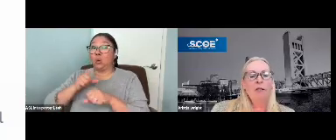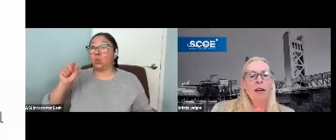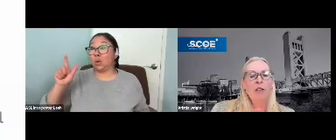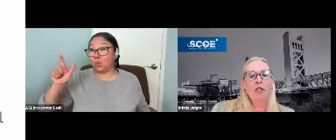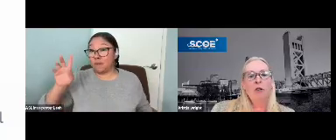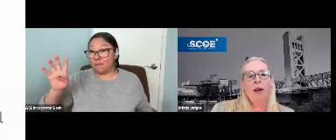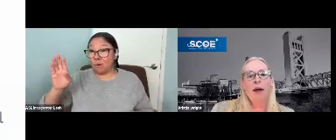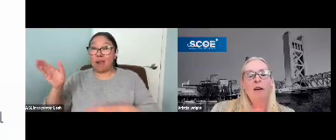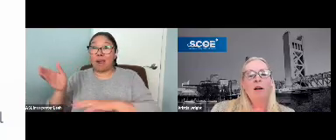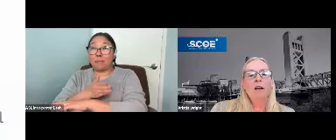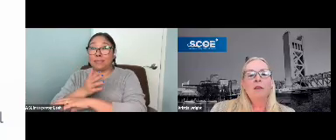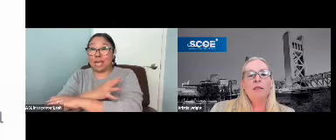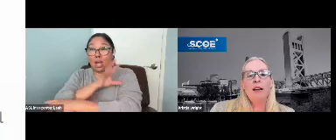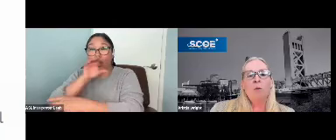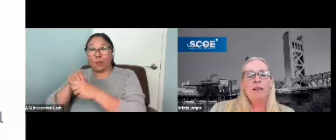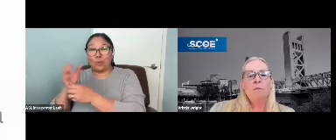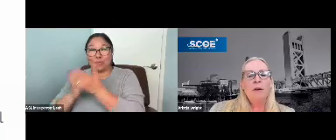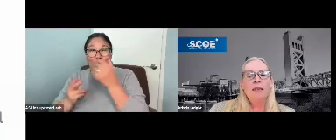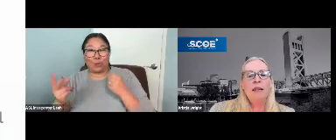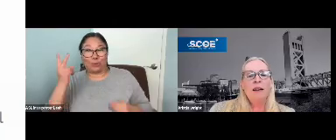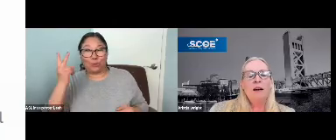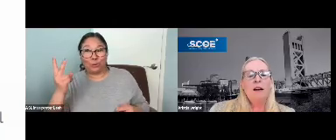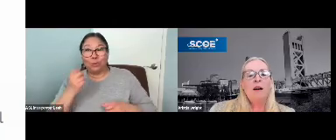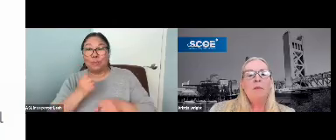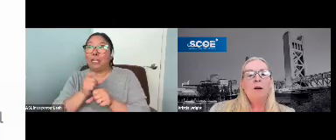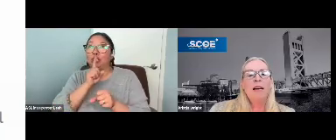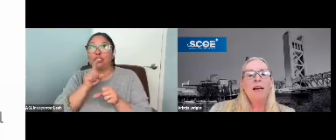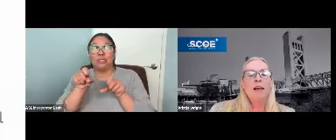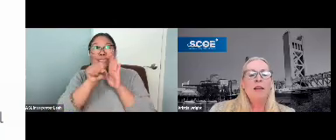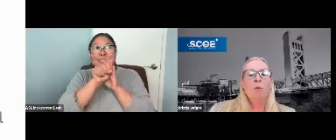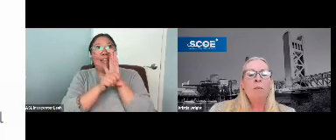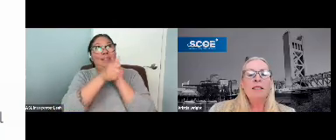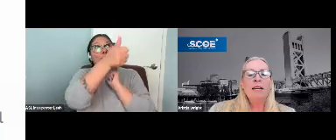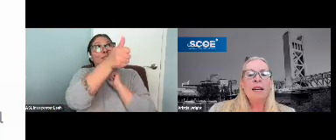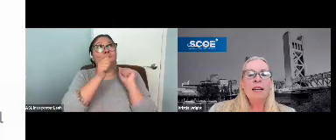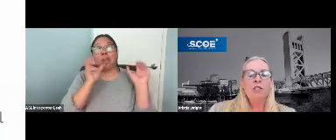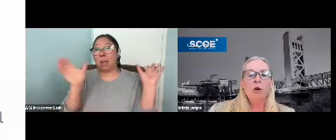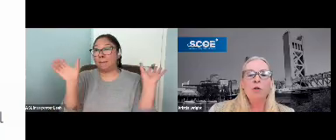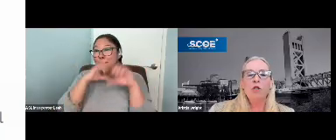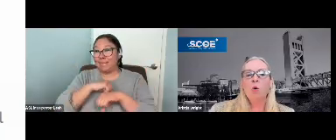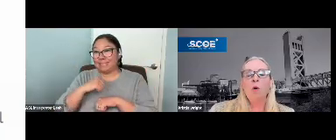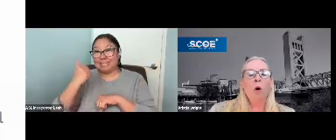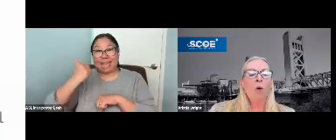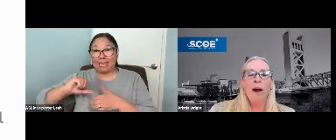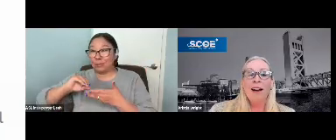two to make sure that the state wasn't missing um they weren't missing any students who were